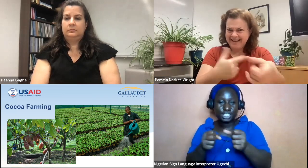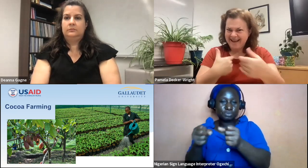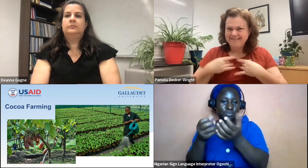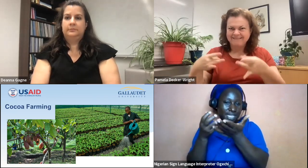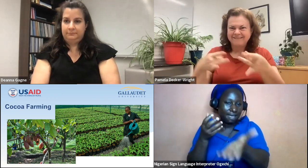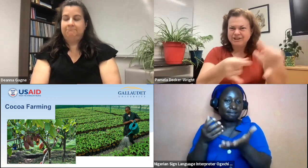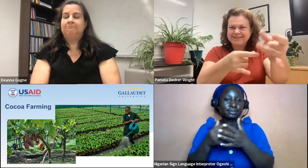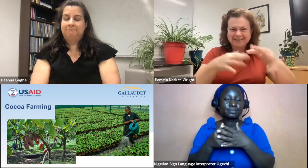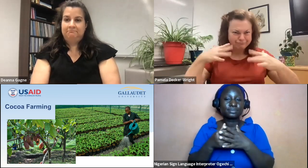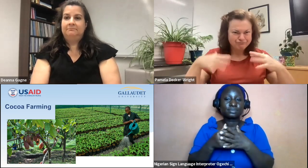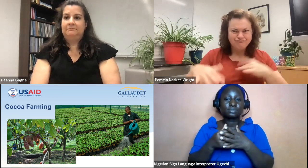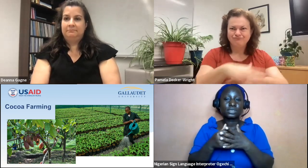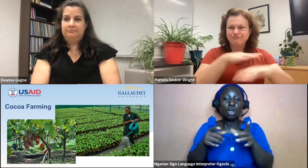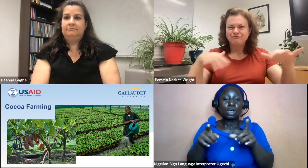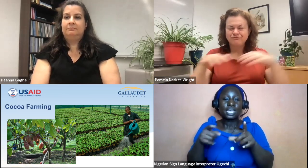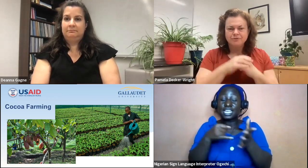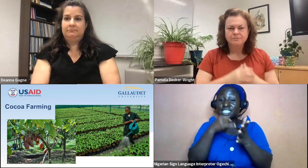So there's efficiency to this system.